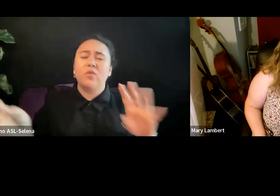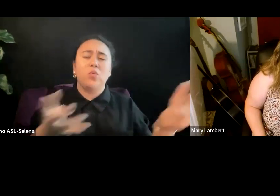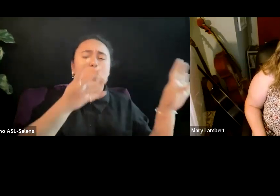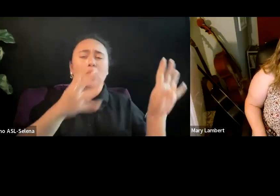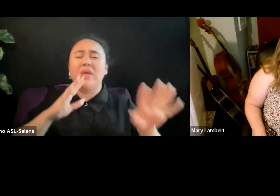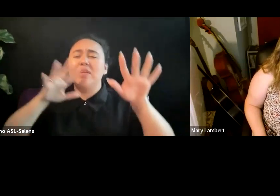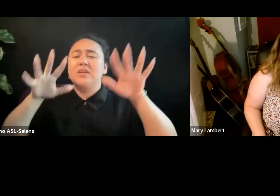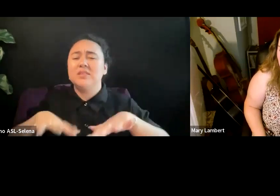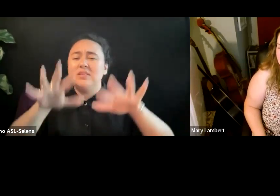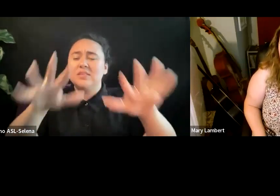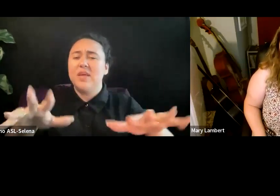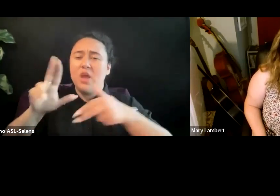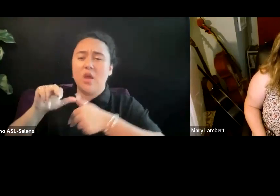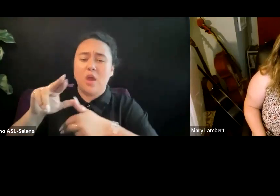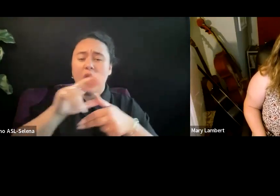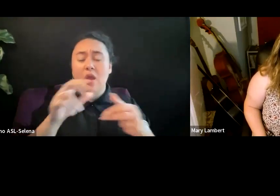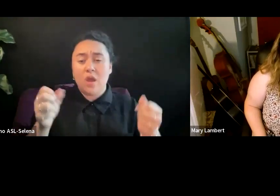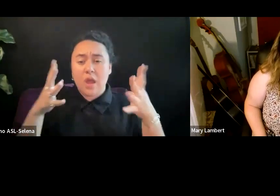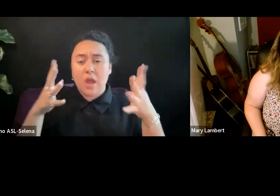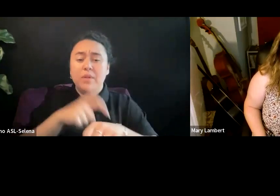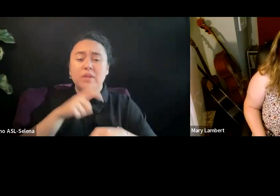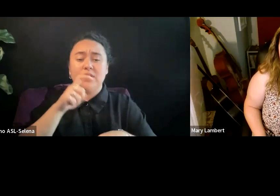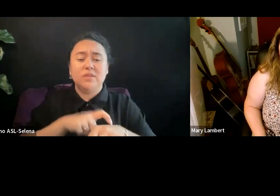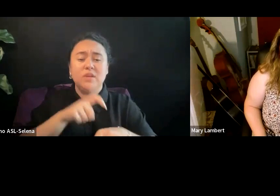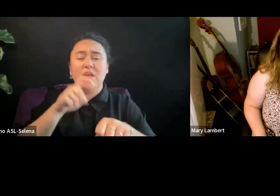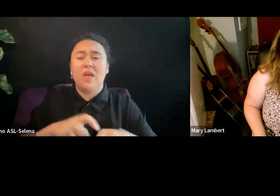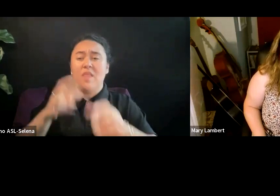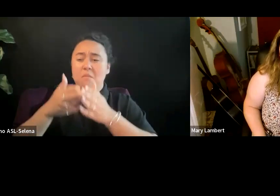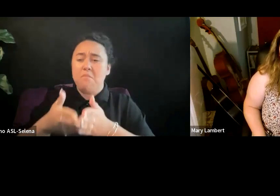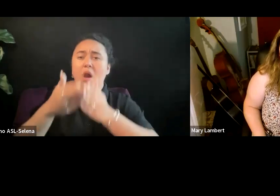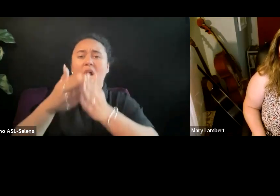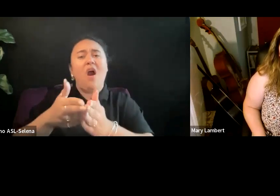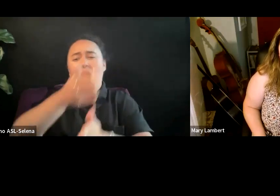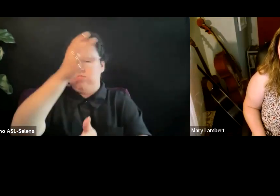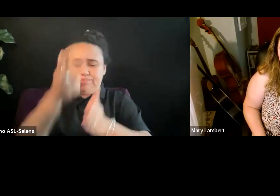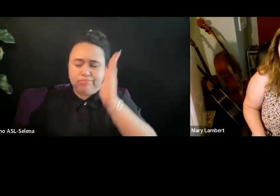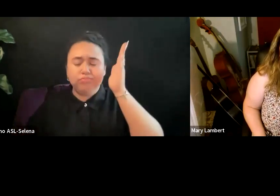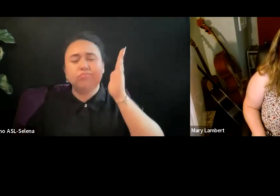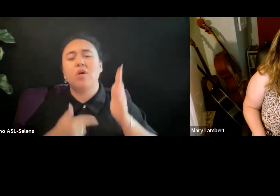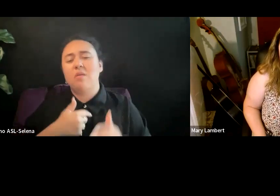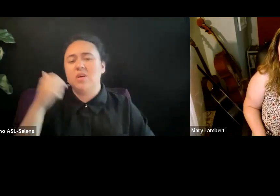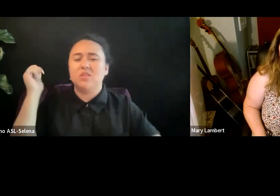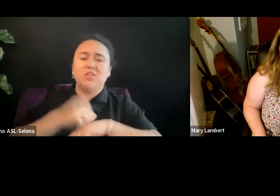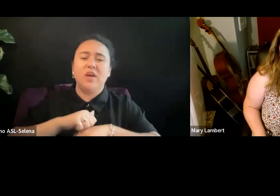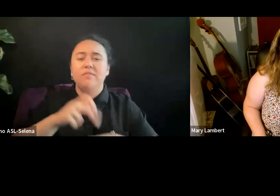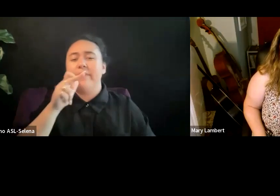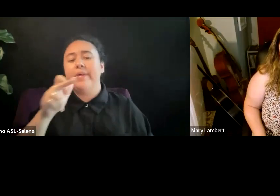How many times the bar did break? I'm a tough motherfucker. And no dead man.